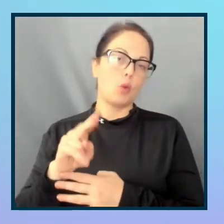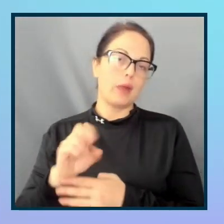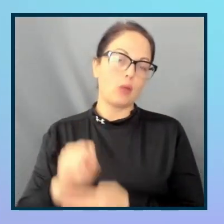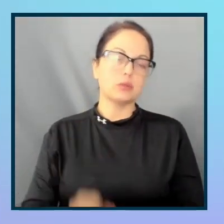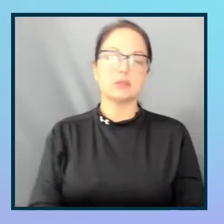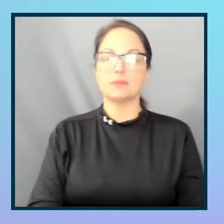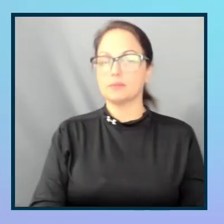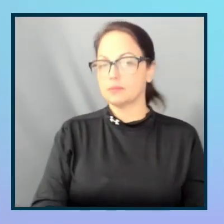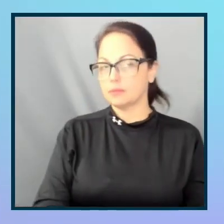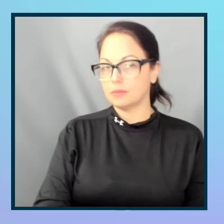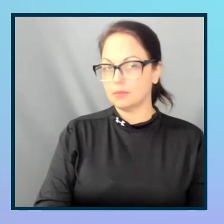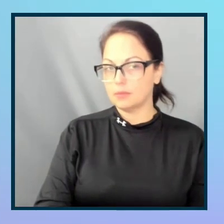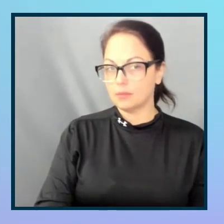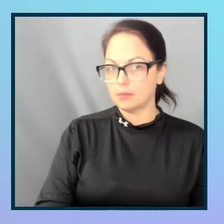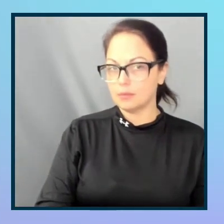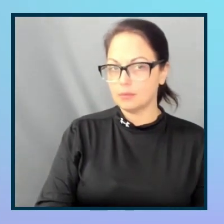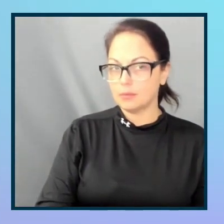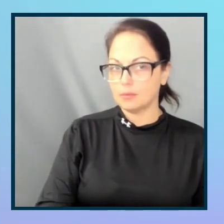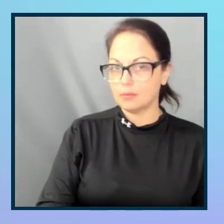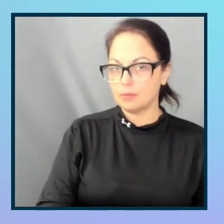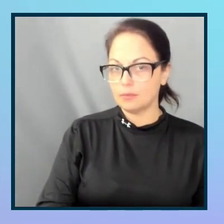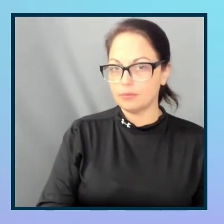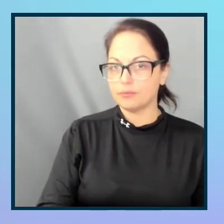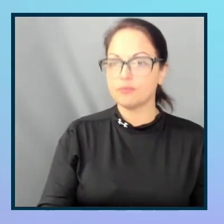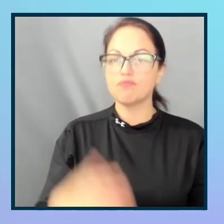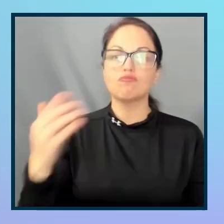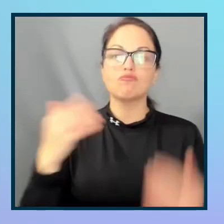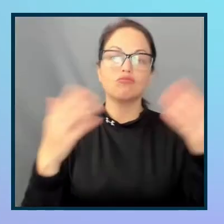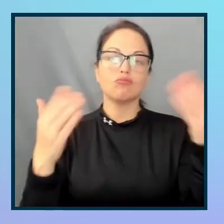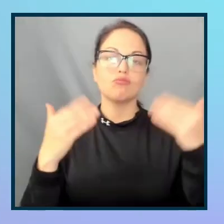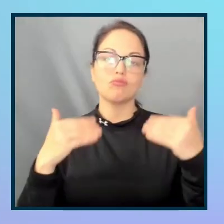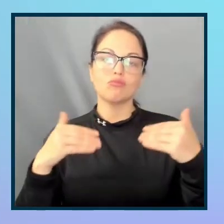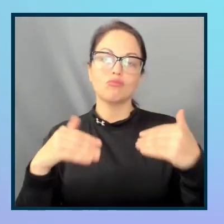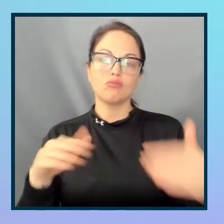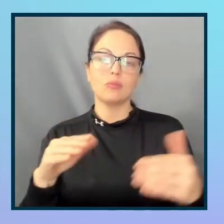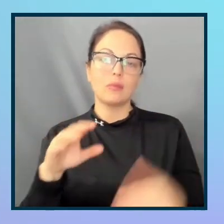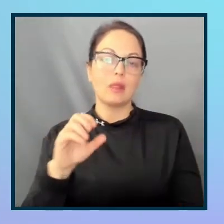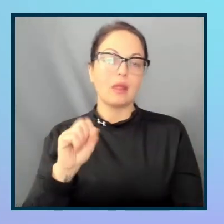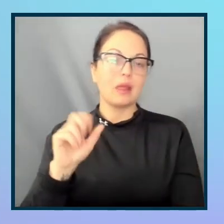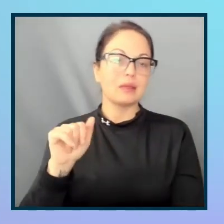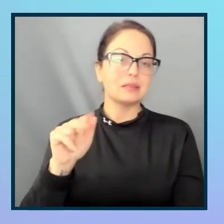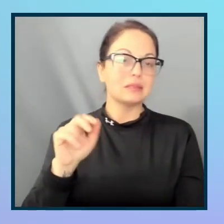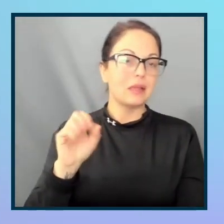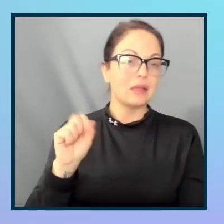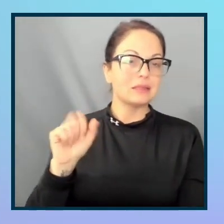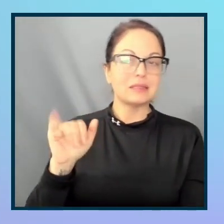And lastly, let's go to Cybele Grandjean, which I think now I did your last name much better than the first time.